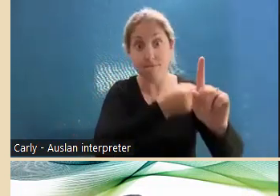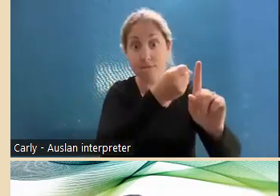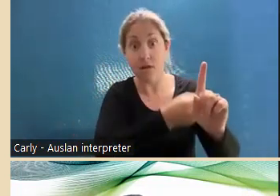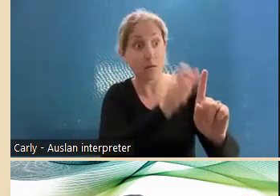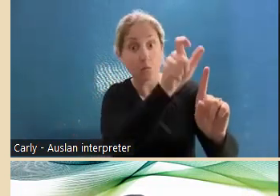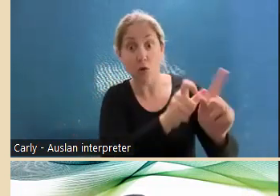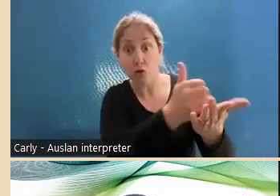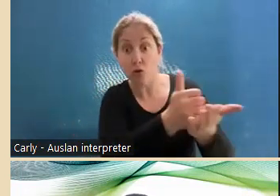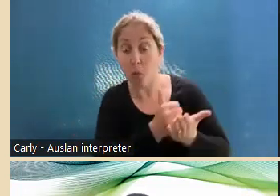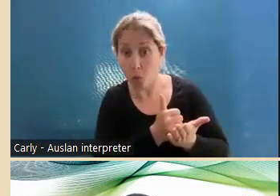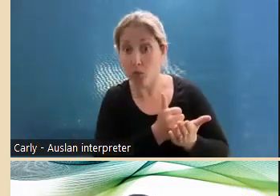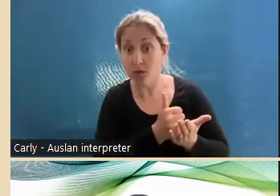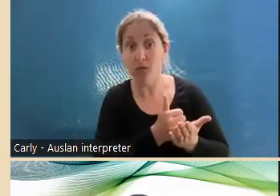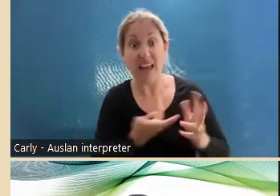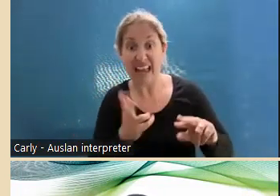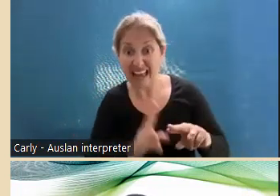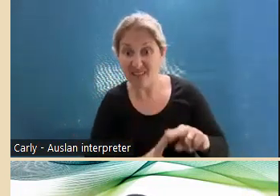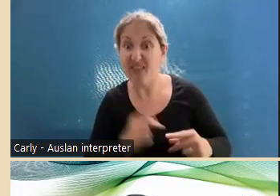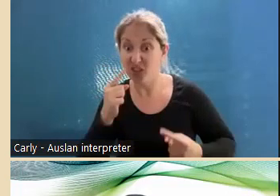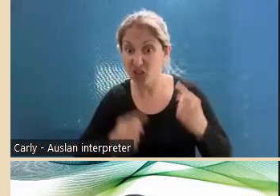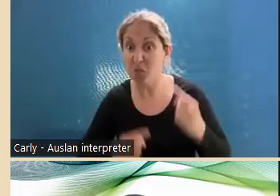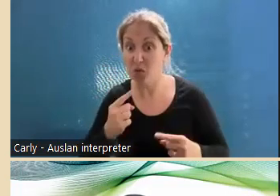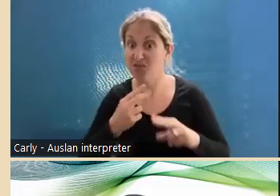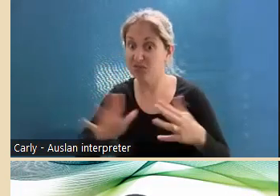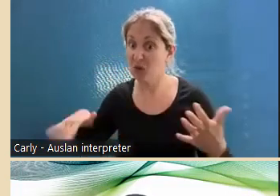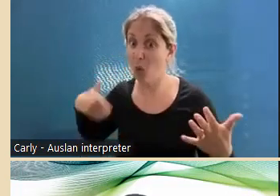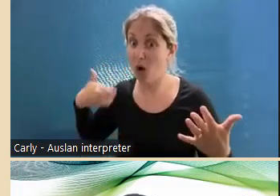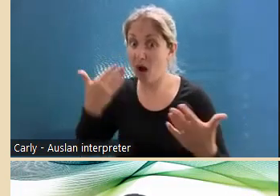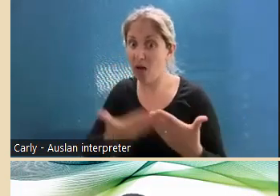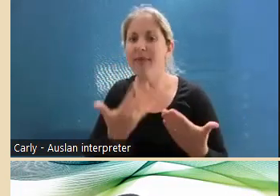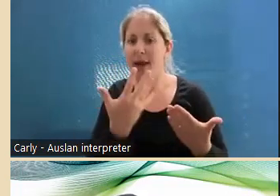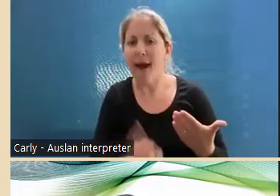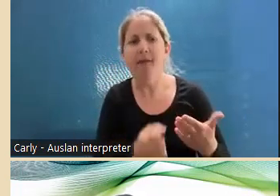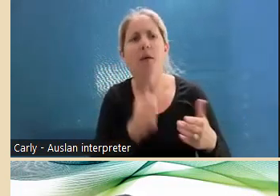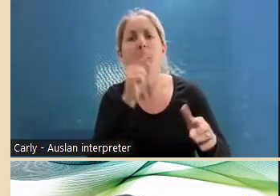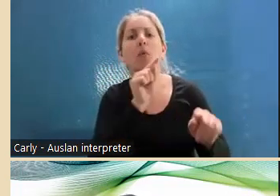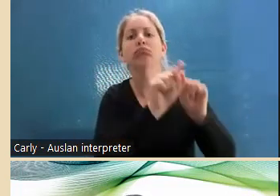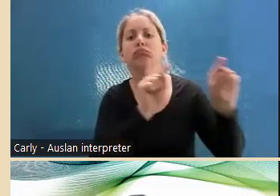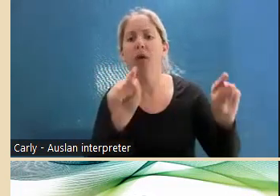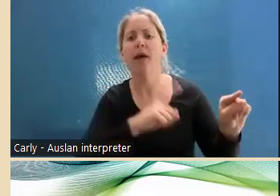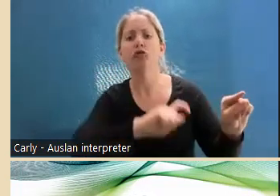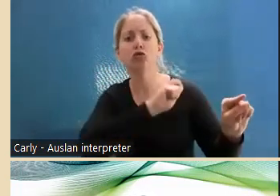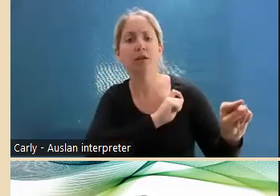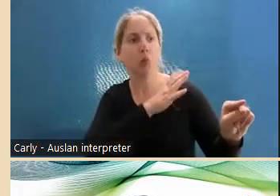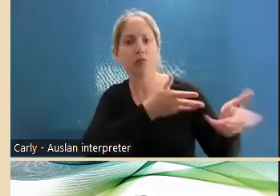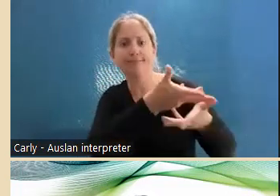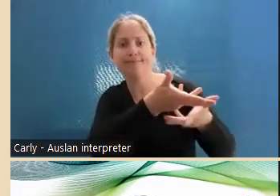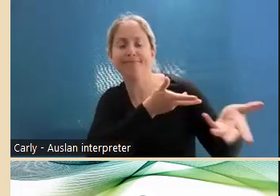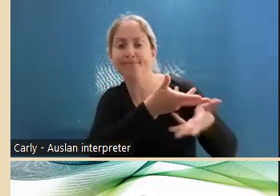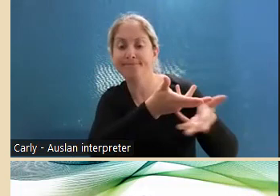is longstanding, many people who received an invitation or considering whether or not